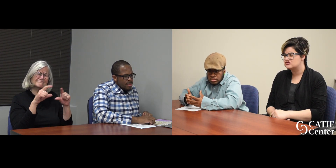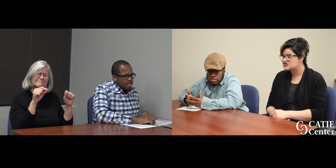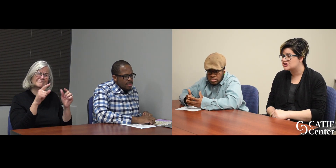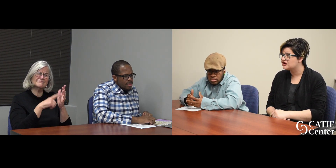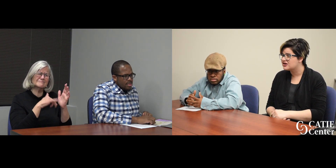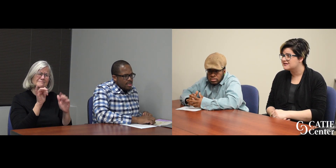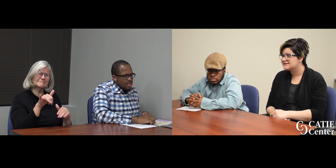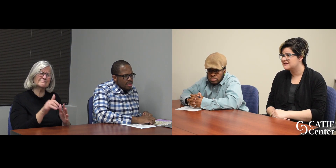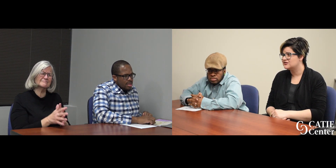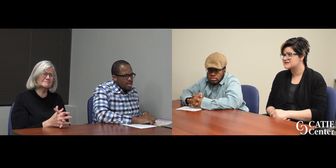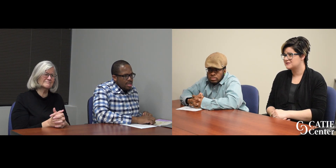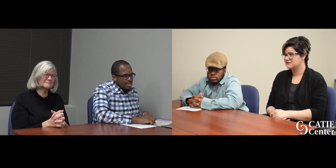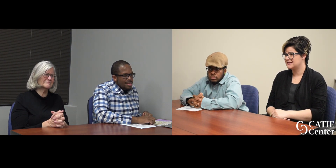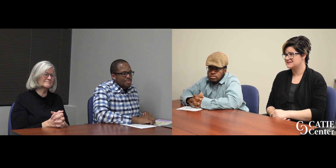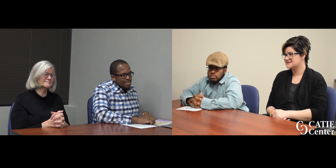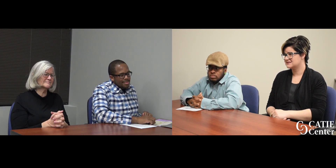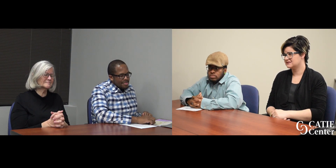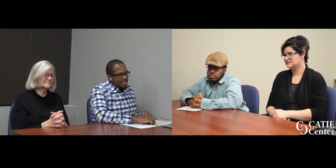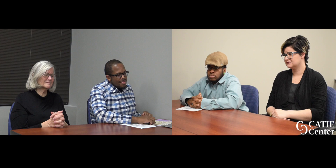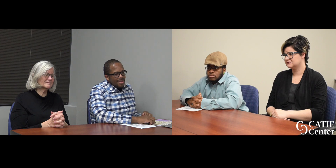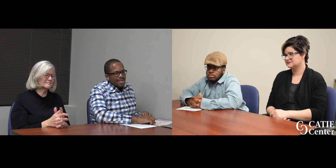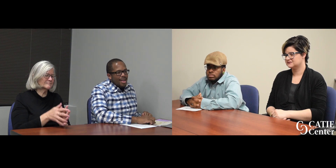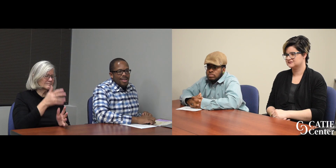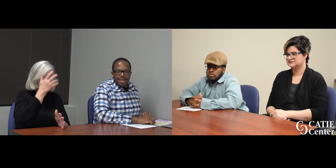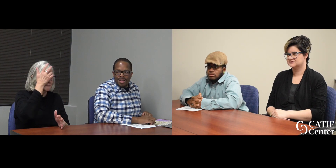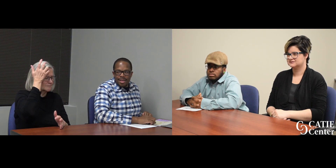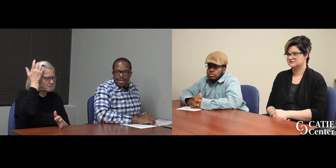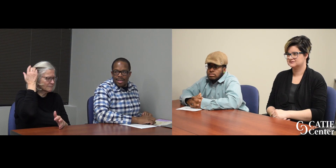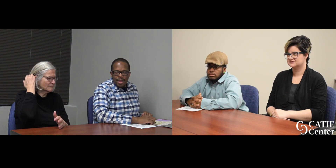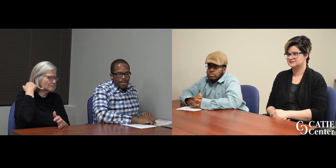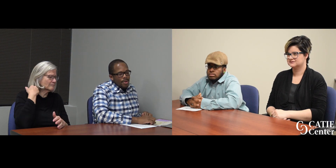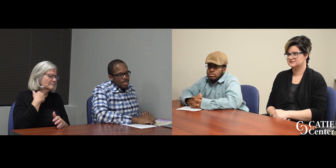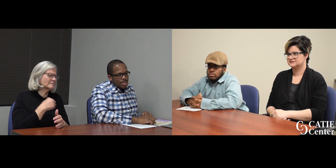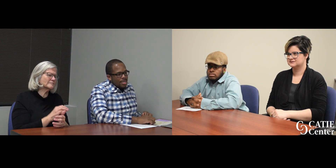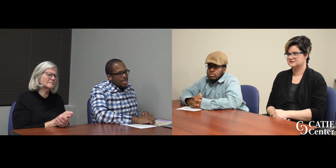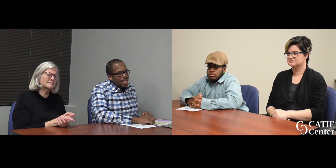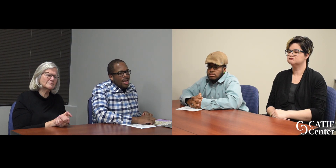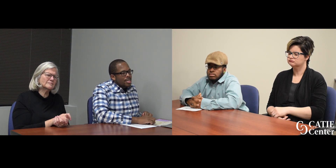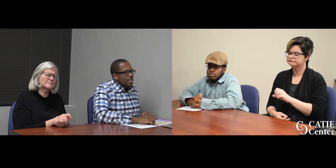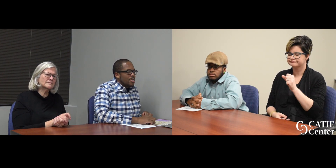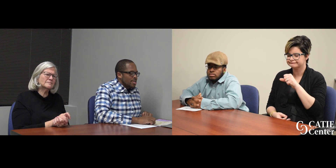Social Security card? Can you explain what that is? Most certainly.